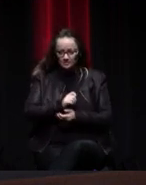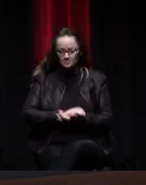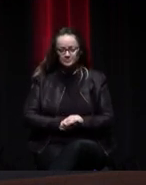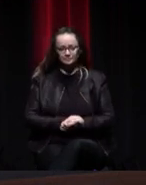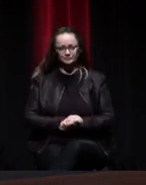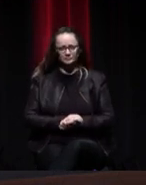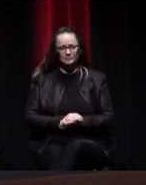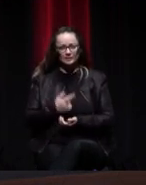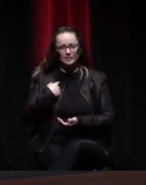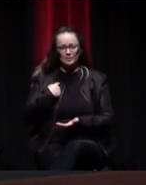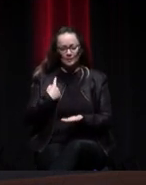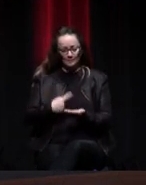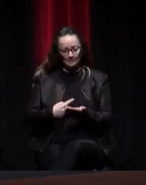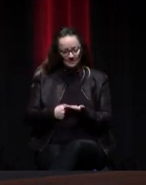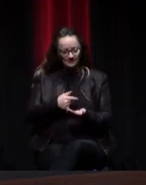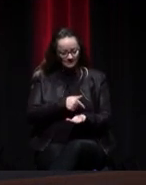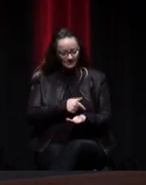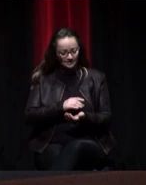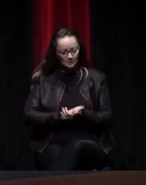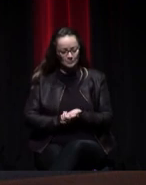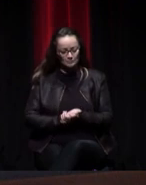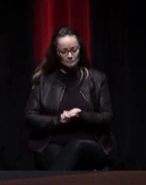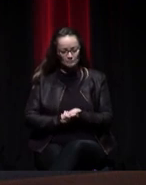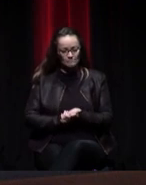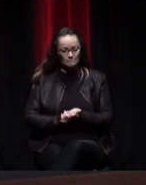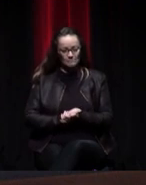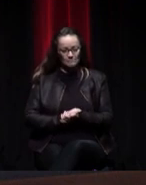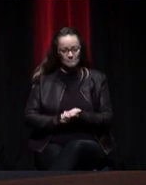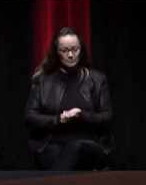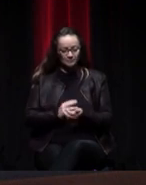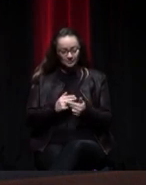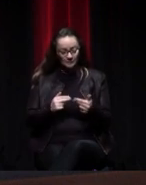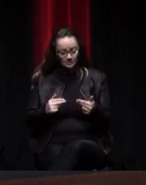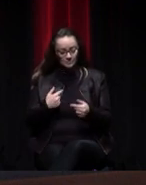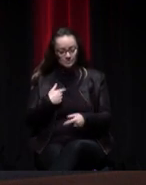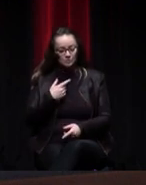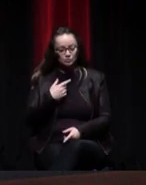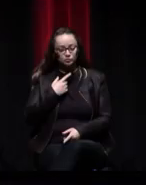I marked some things here I'd like to say.